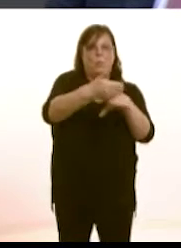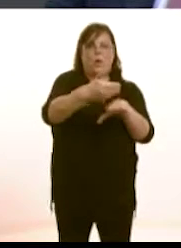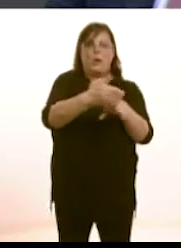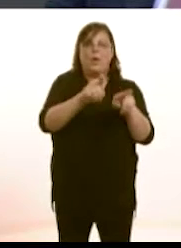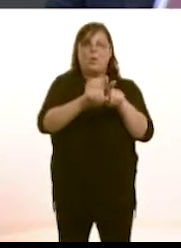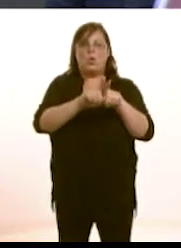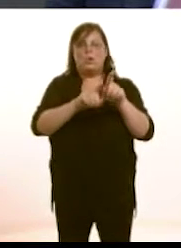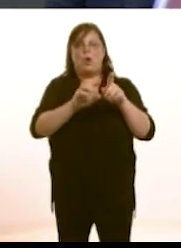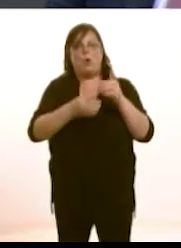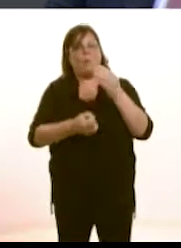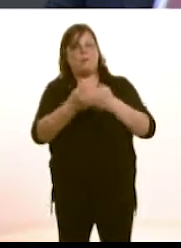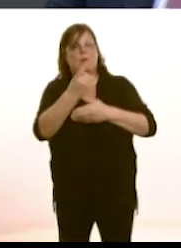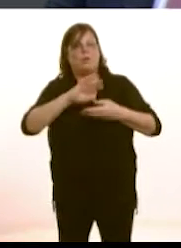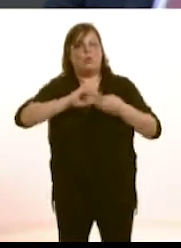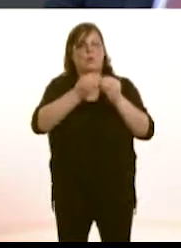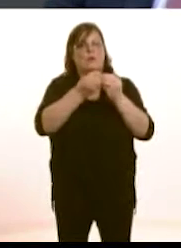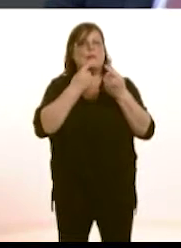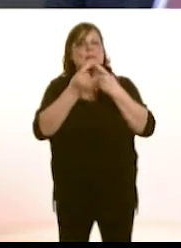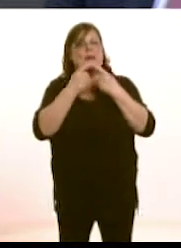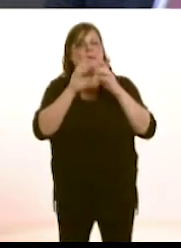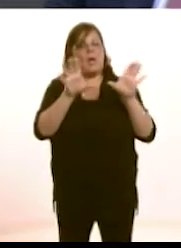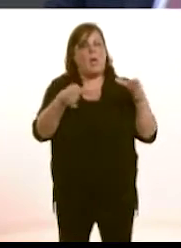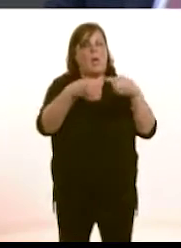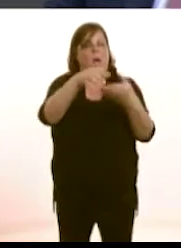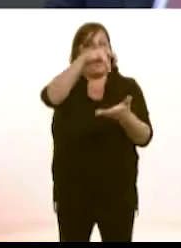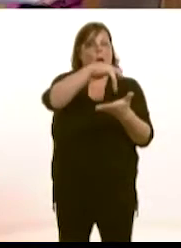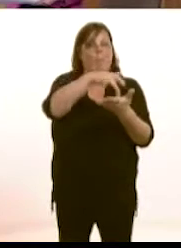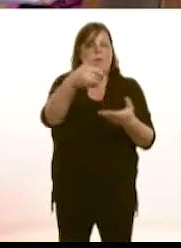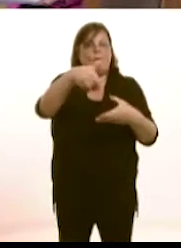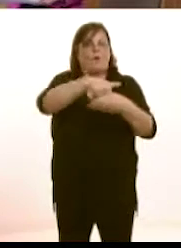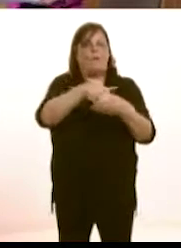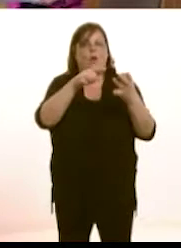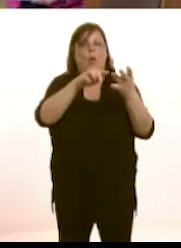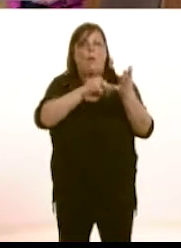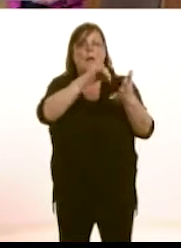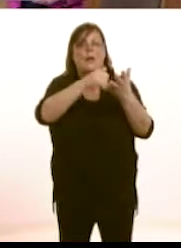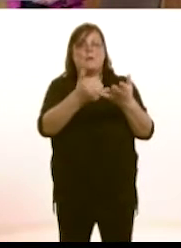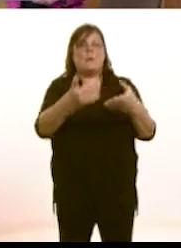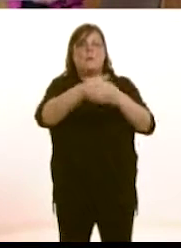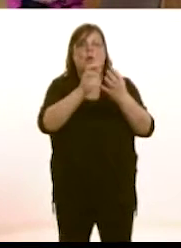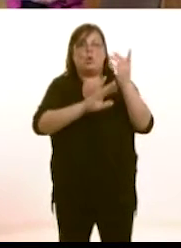to create a data hub around the ONS in Newport by attracting other companies.